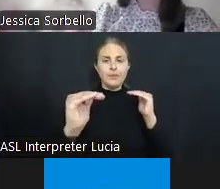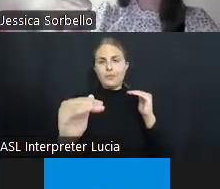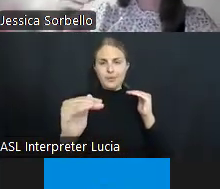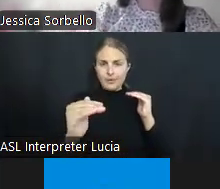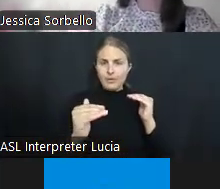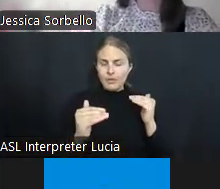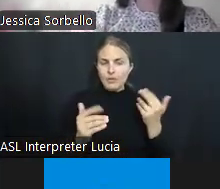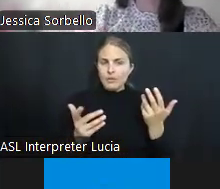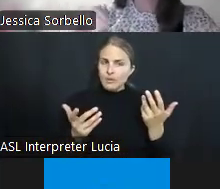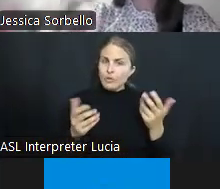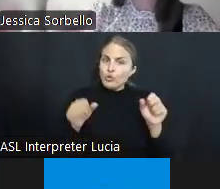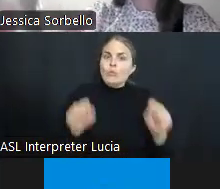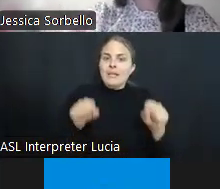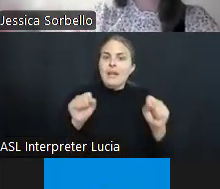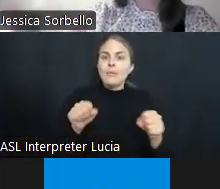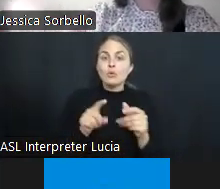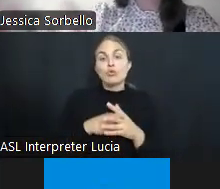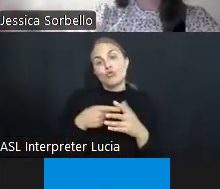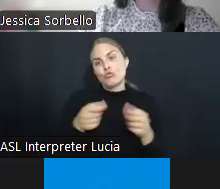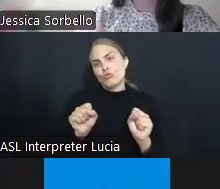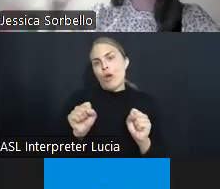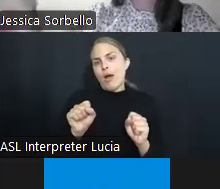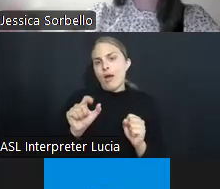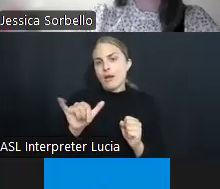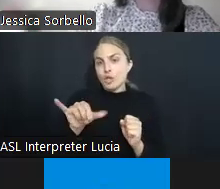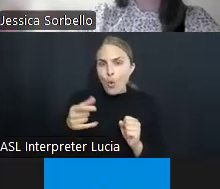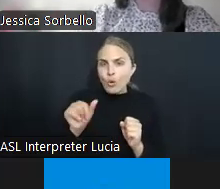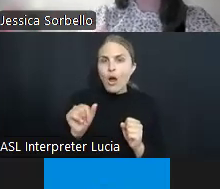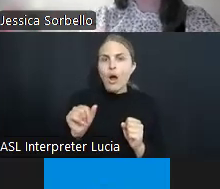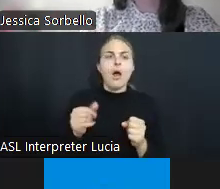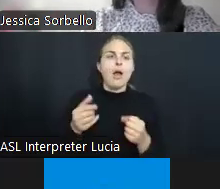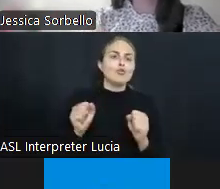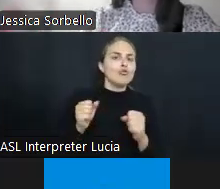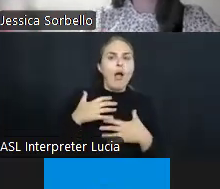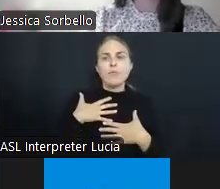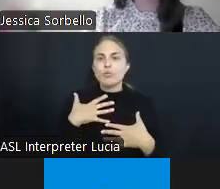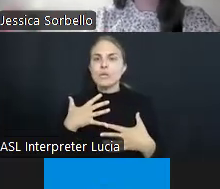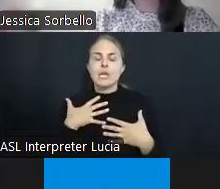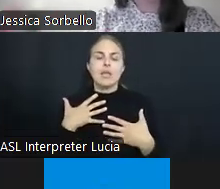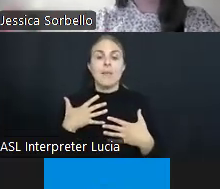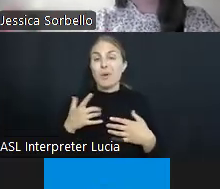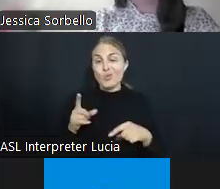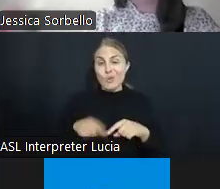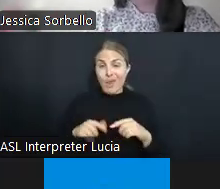baseline to try coping skills and make different decisions. Again, the medications for substance use are exactly the